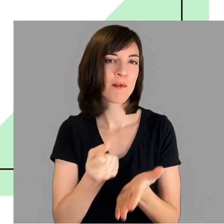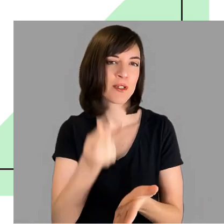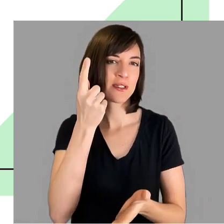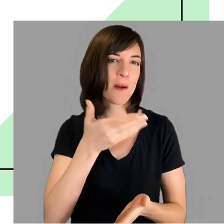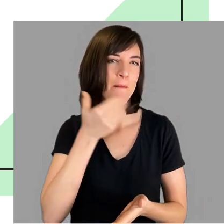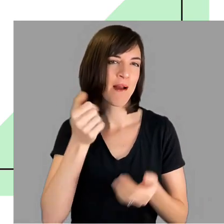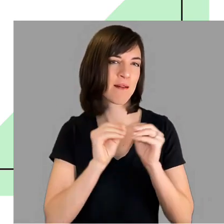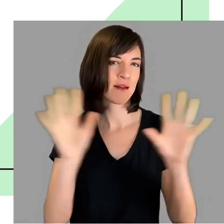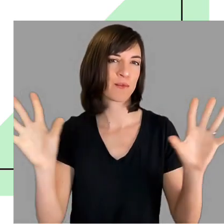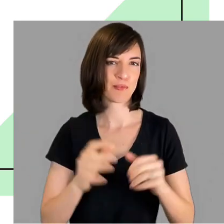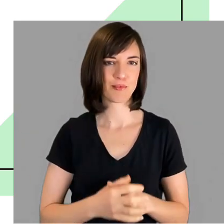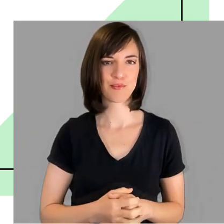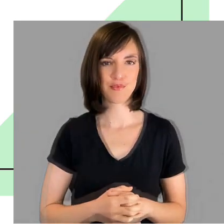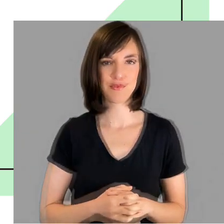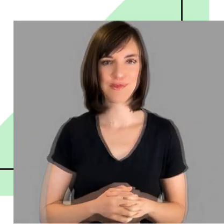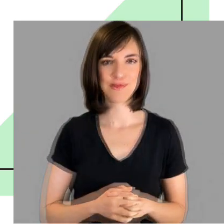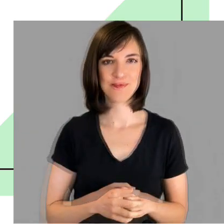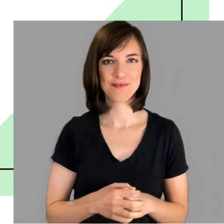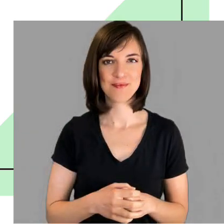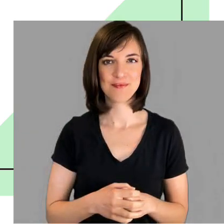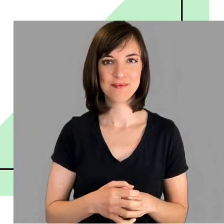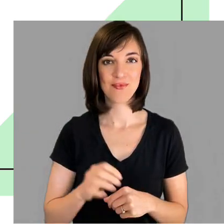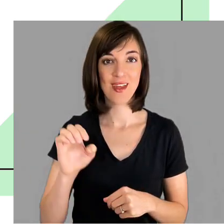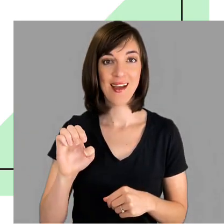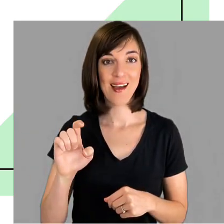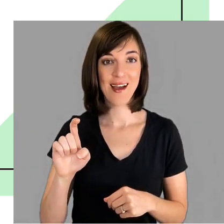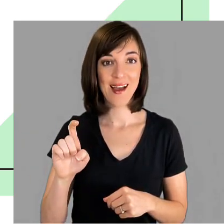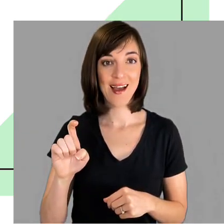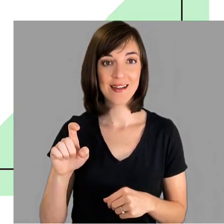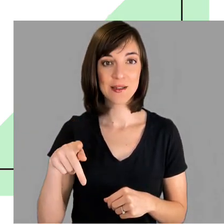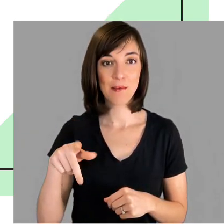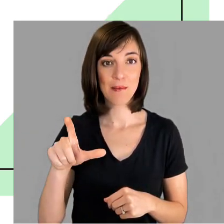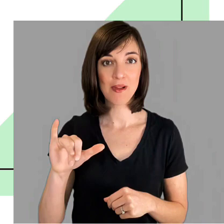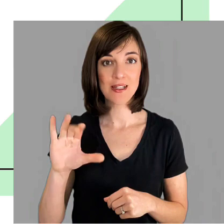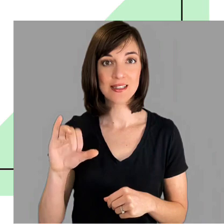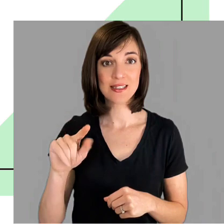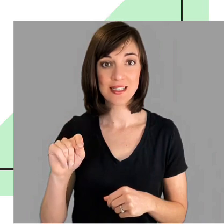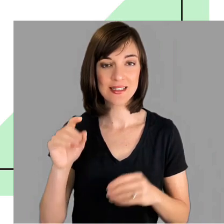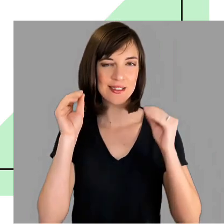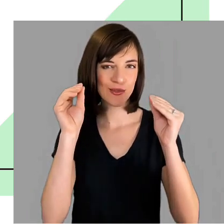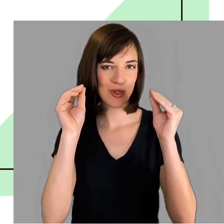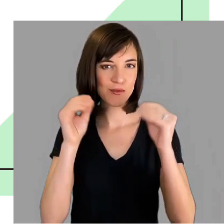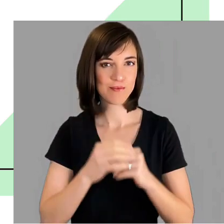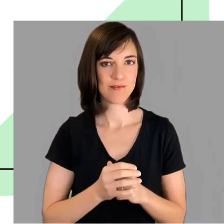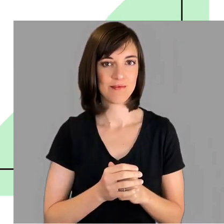Explicit Instruction: Be clear and explicit in your instruction. Break down complex